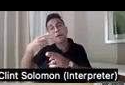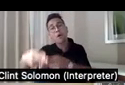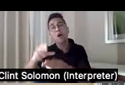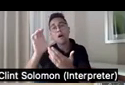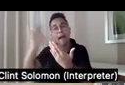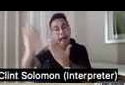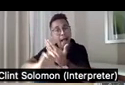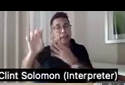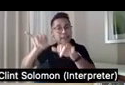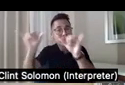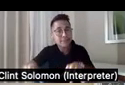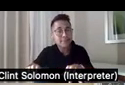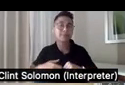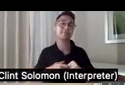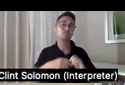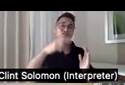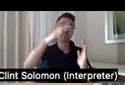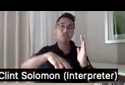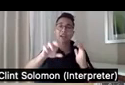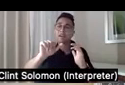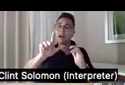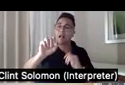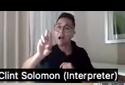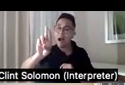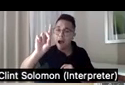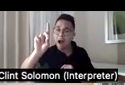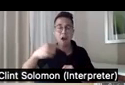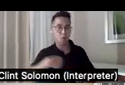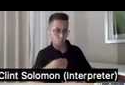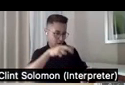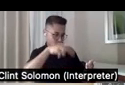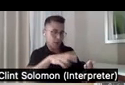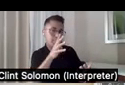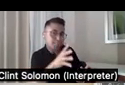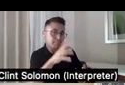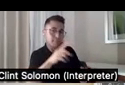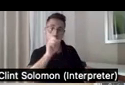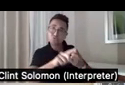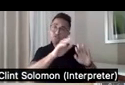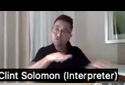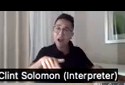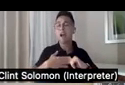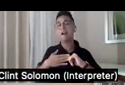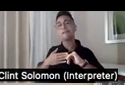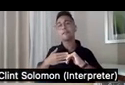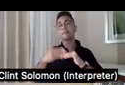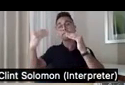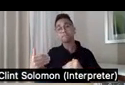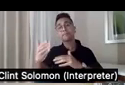read alouds which is when we read to a child shared reading which means yes we're reading